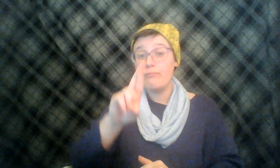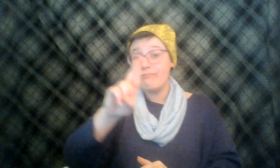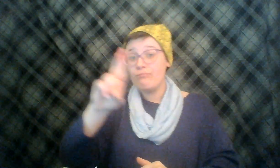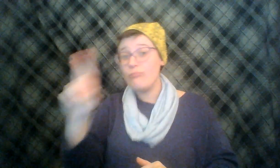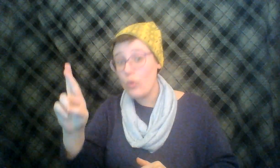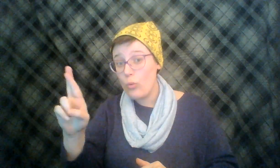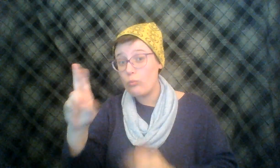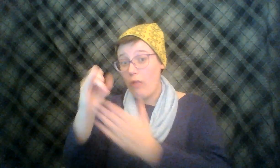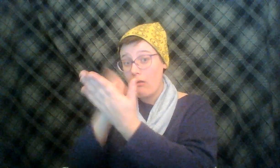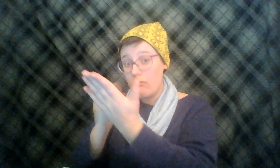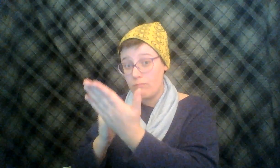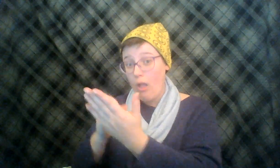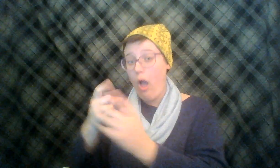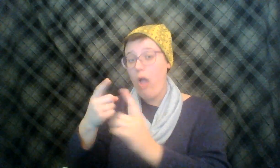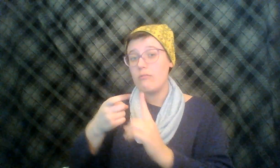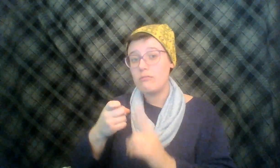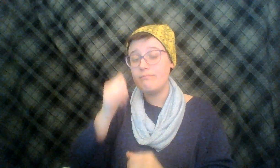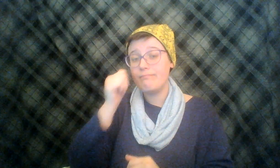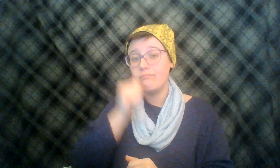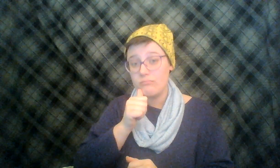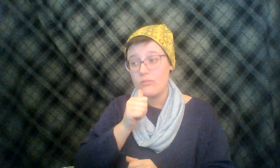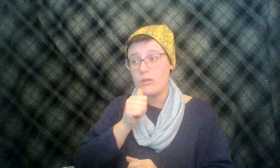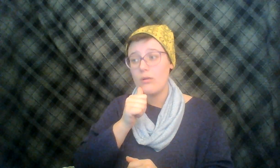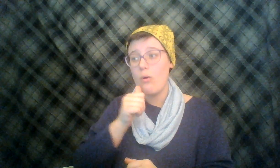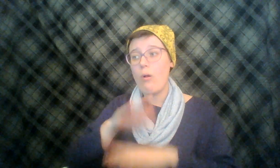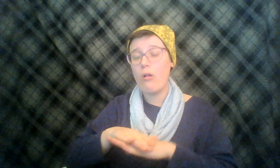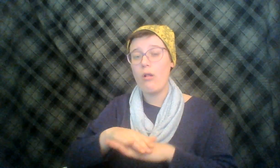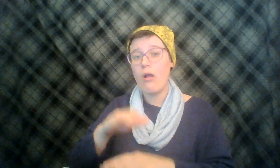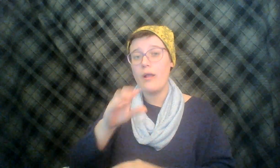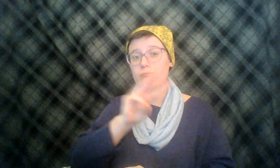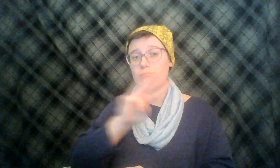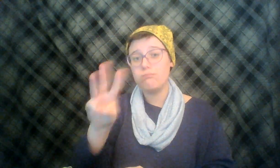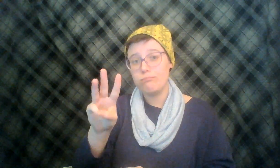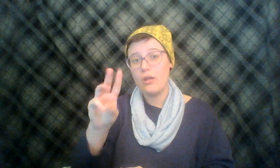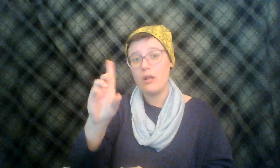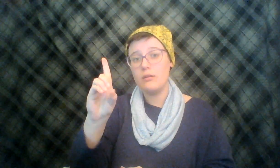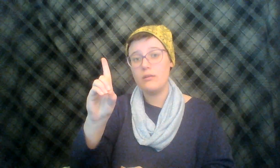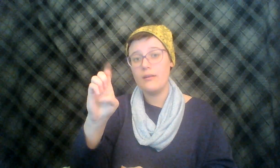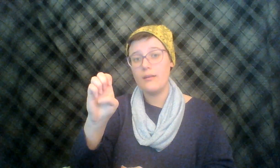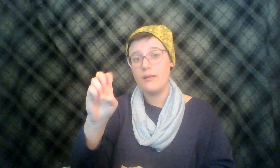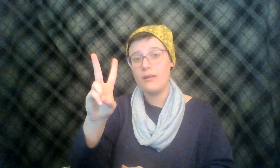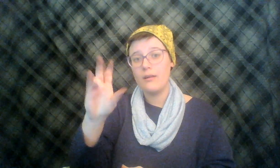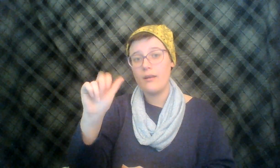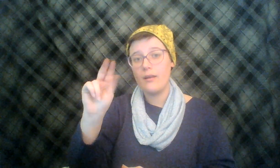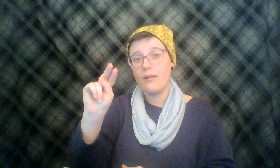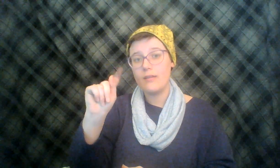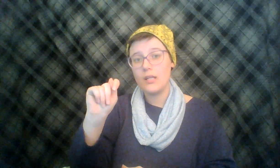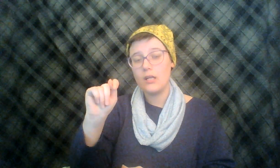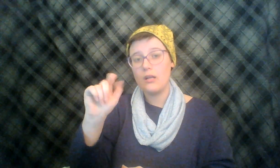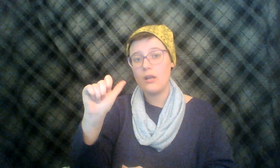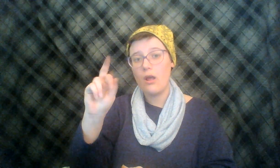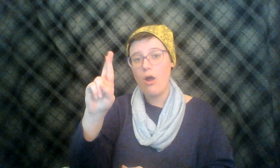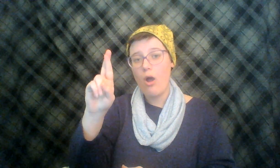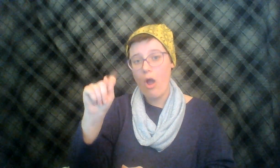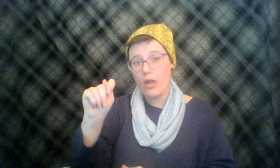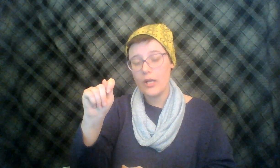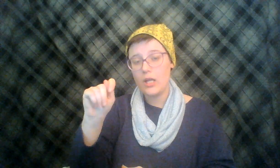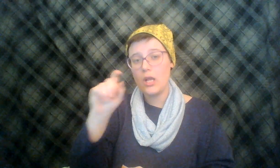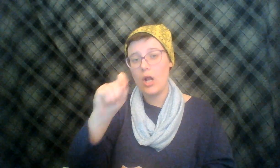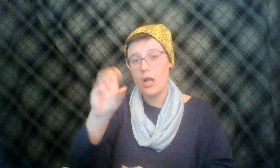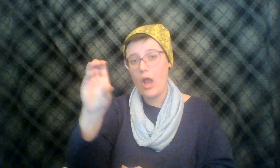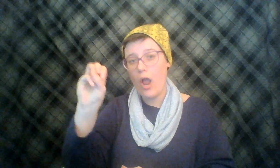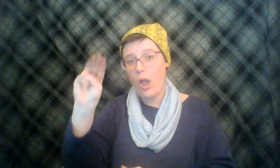The right, a canvas by a young girl on DeviantArt,